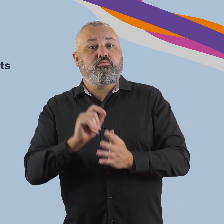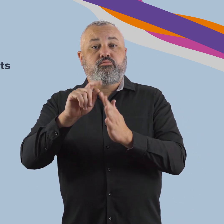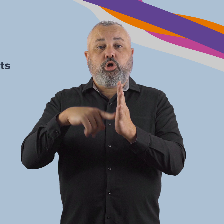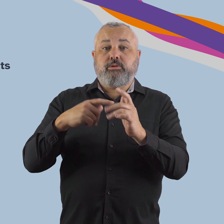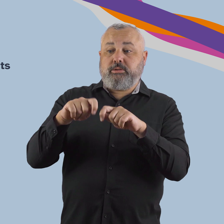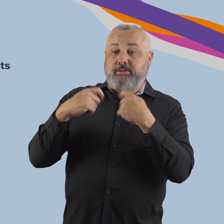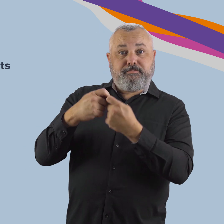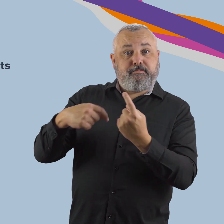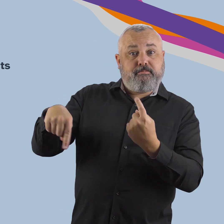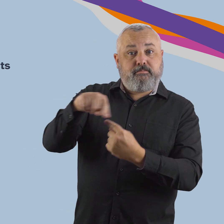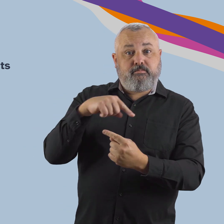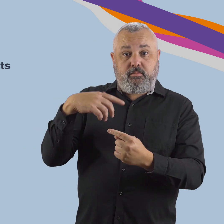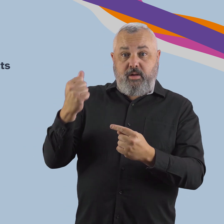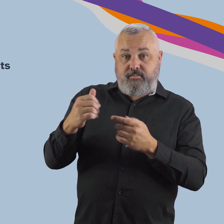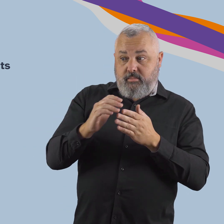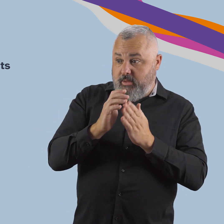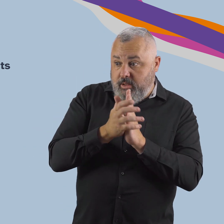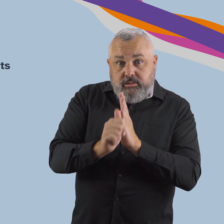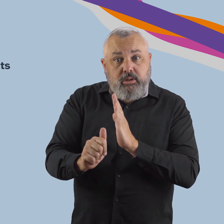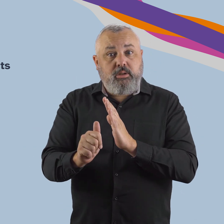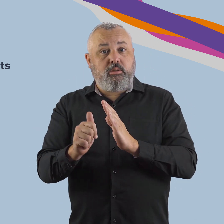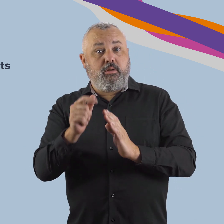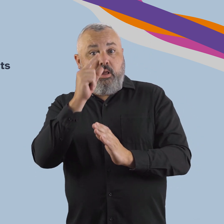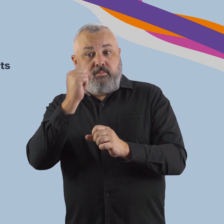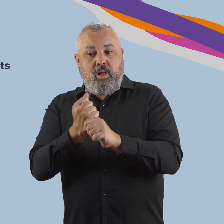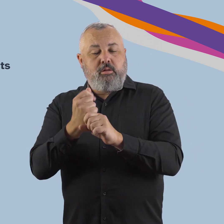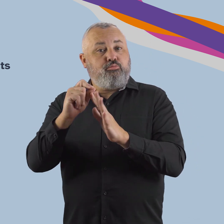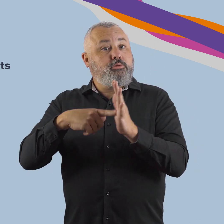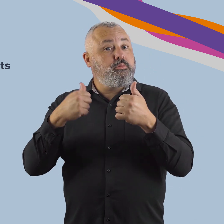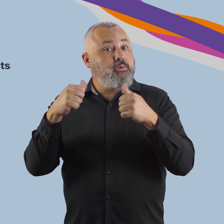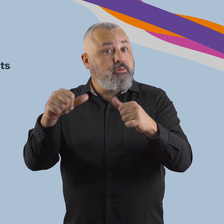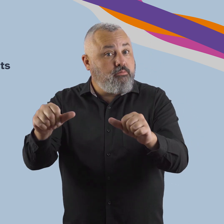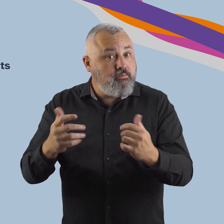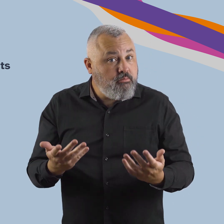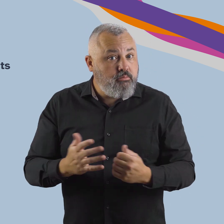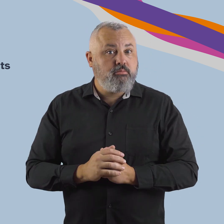and the capacity of the project team to make the project a success.